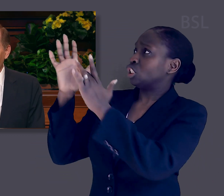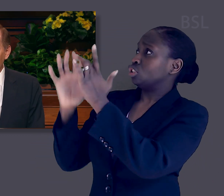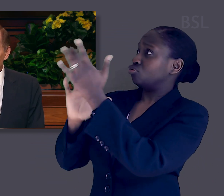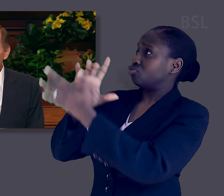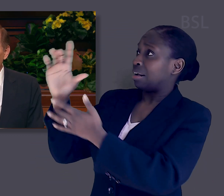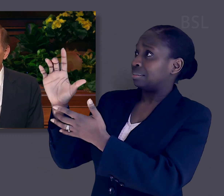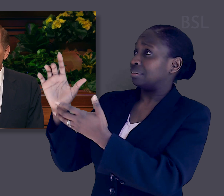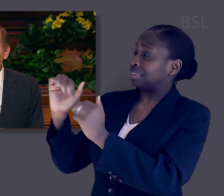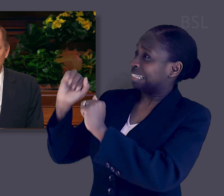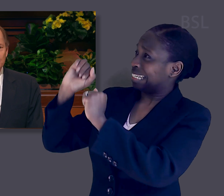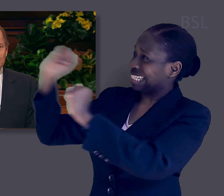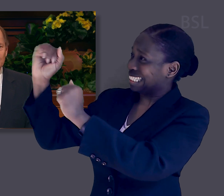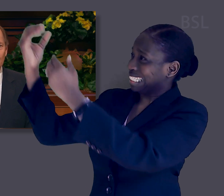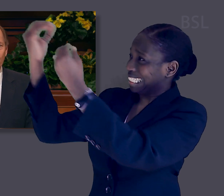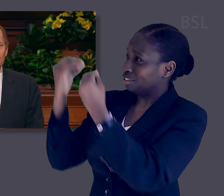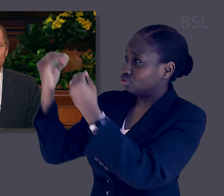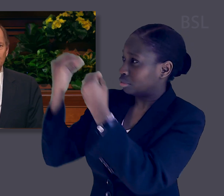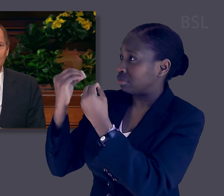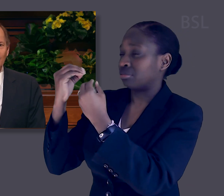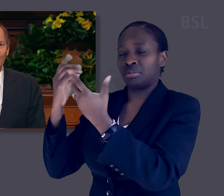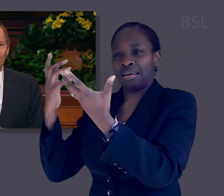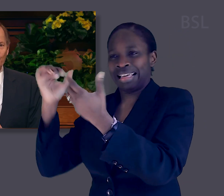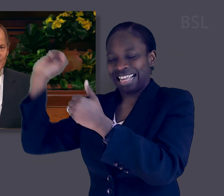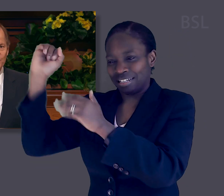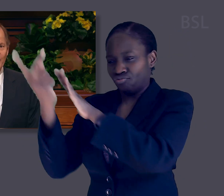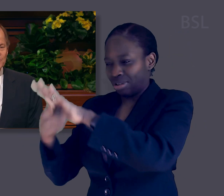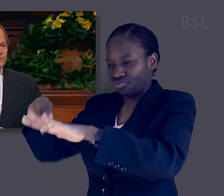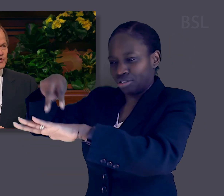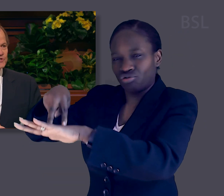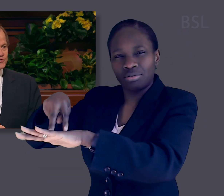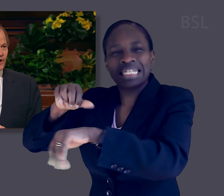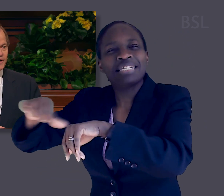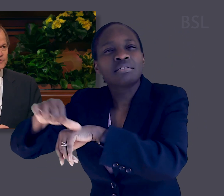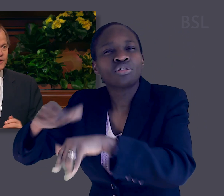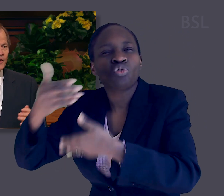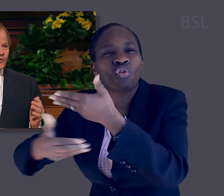how do we model the teaching and celebration of the Resurrection of Jesus Christ,